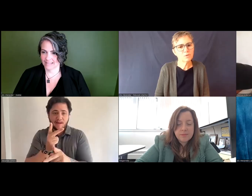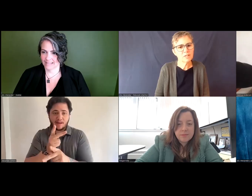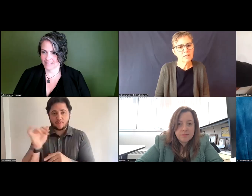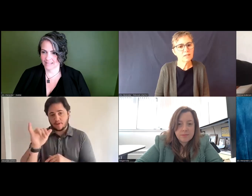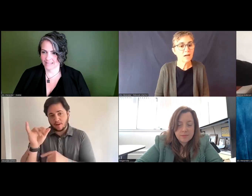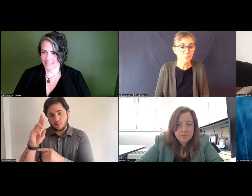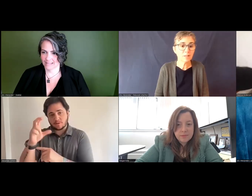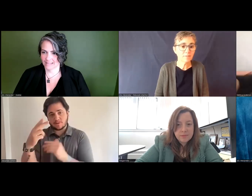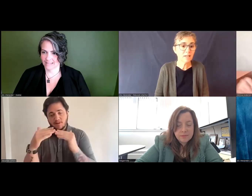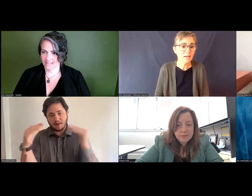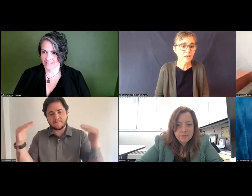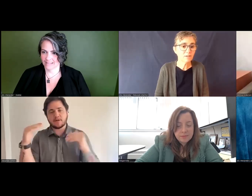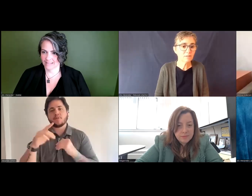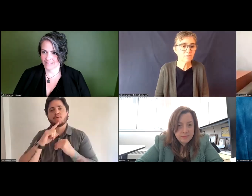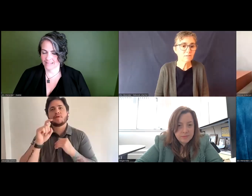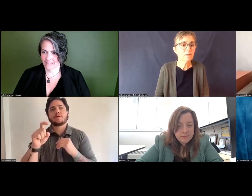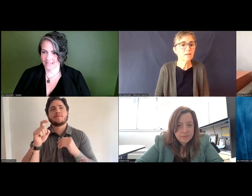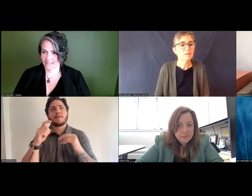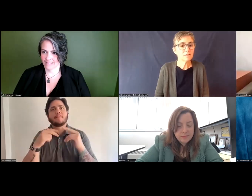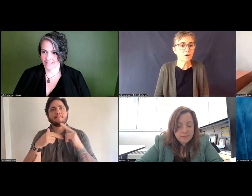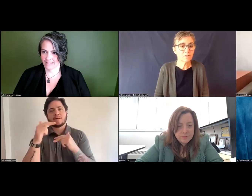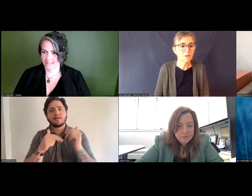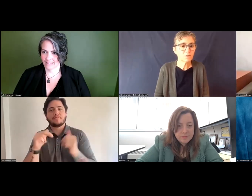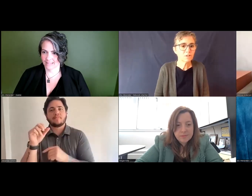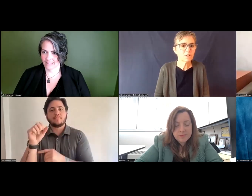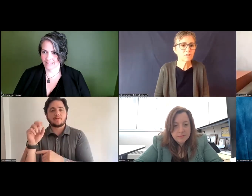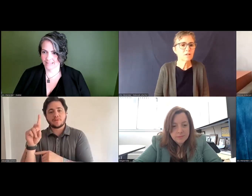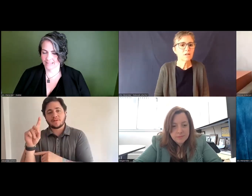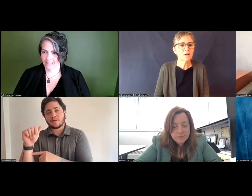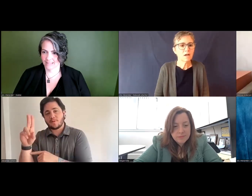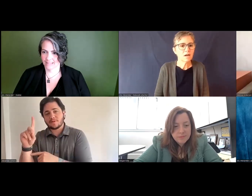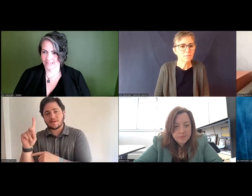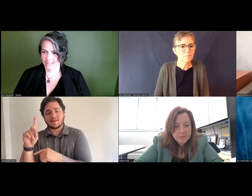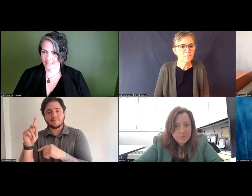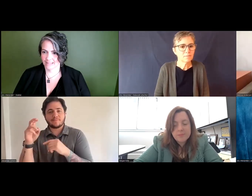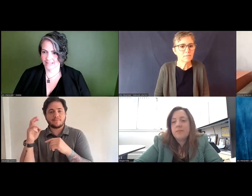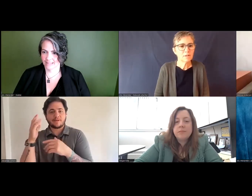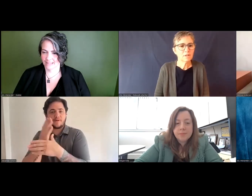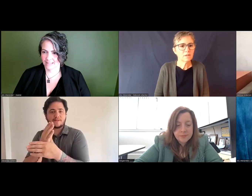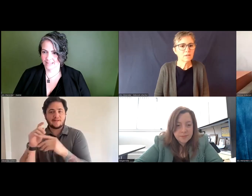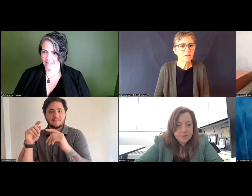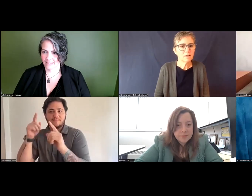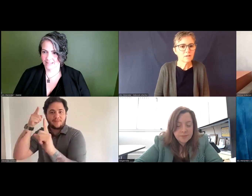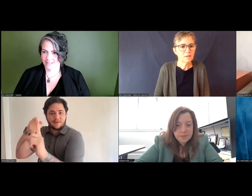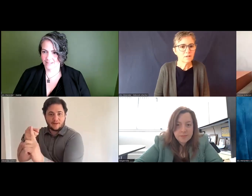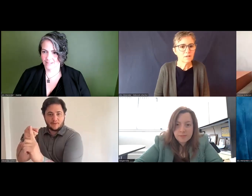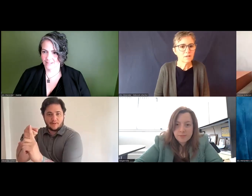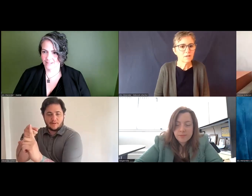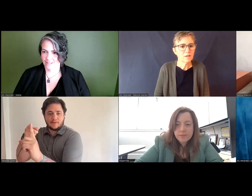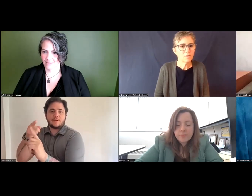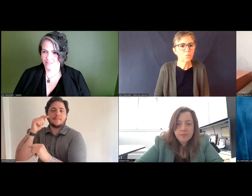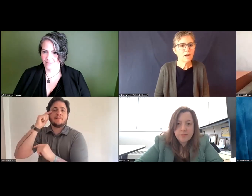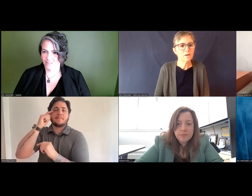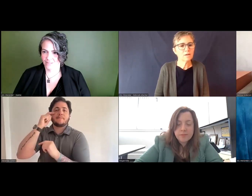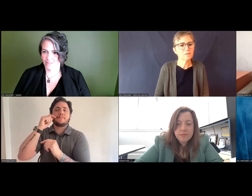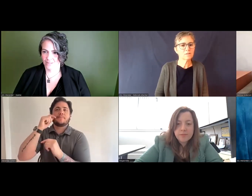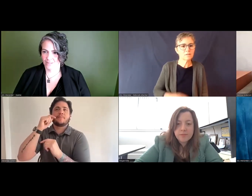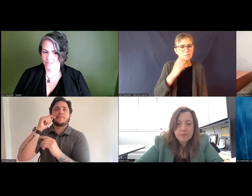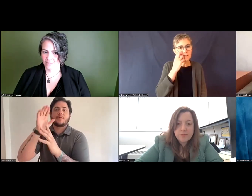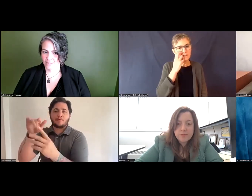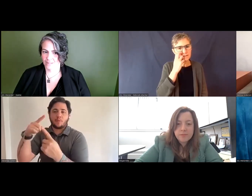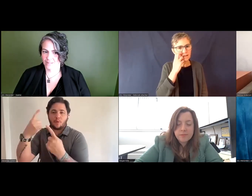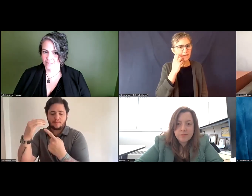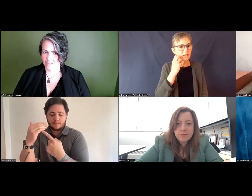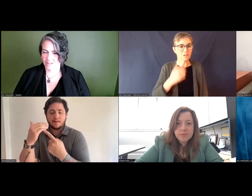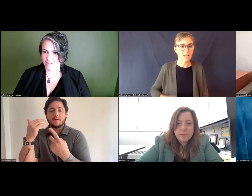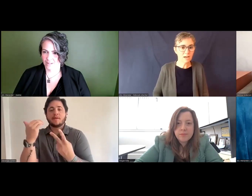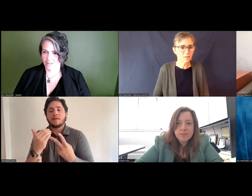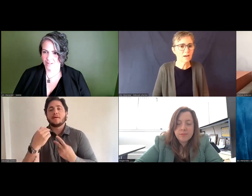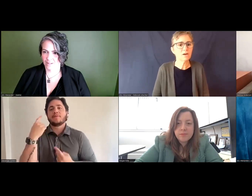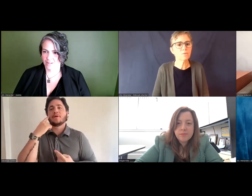who need hospital level care that's offered at Worcester, where there's psychiatric care there,